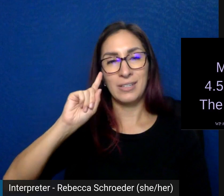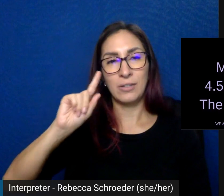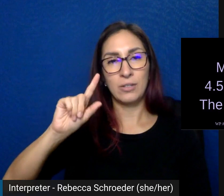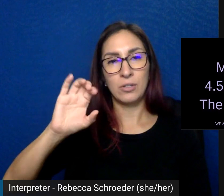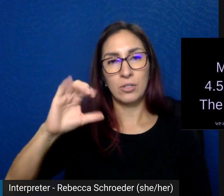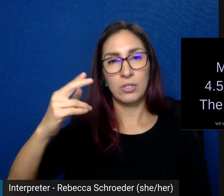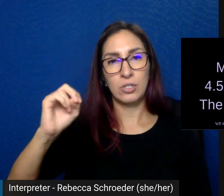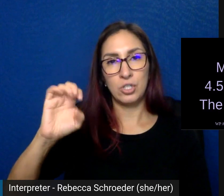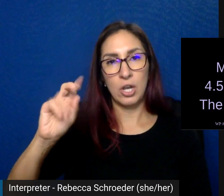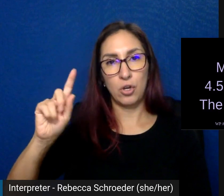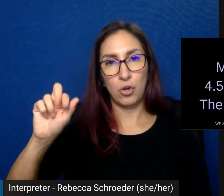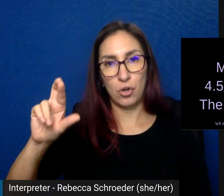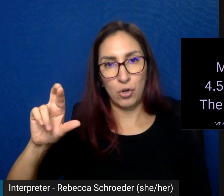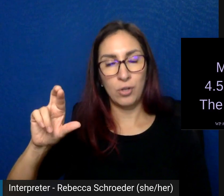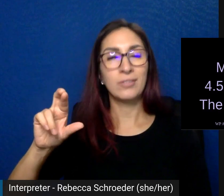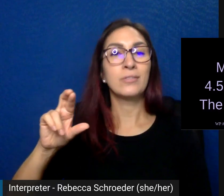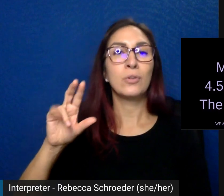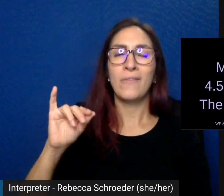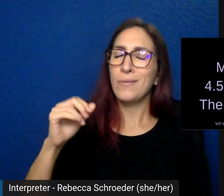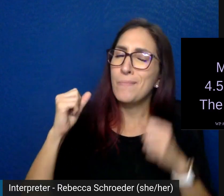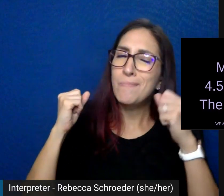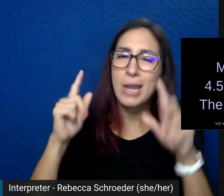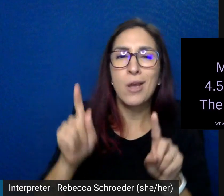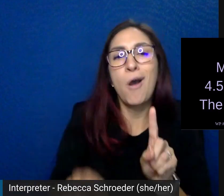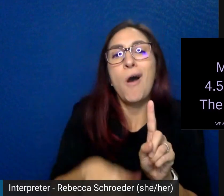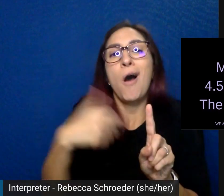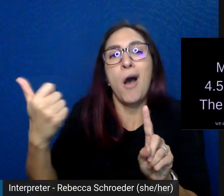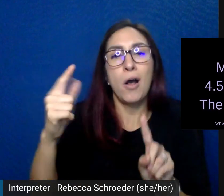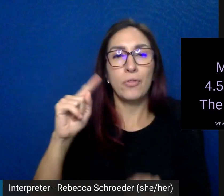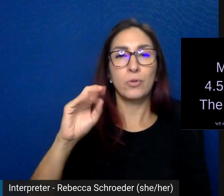and websites which offer this, so find one that suits you best.